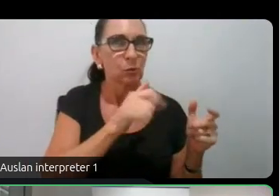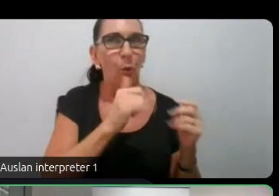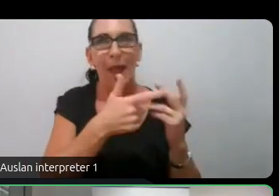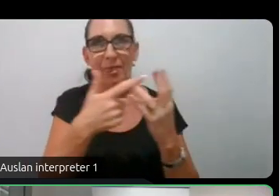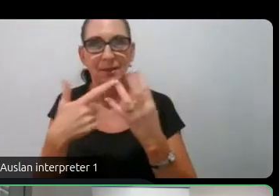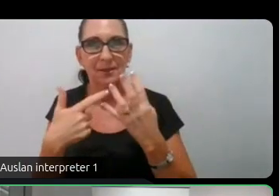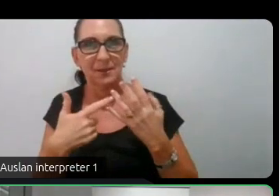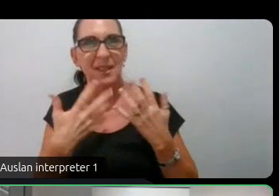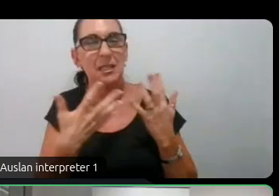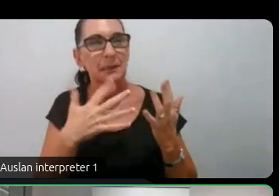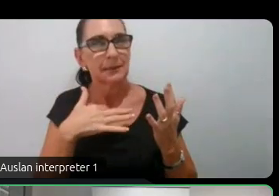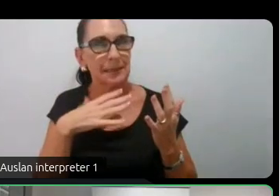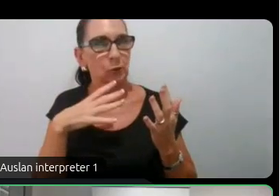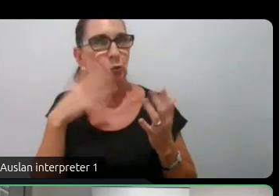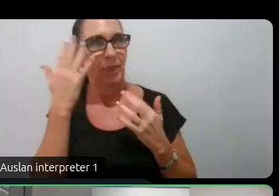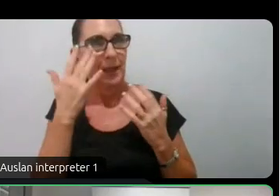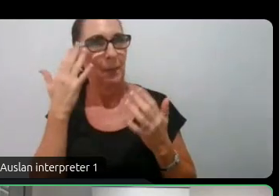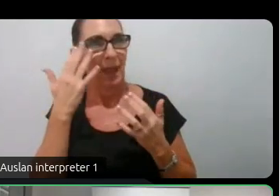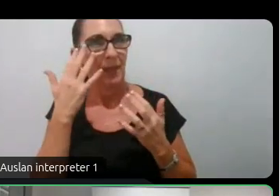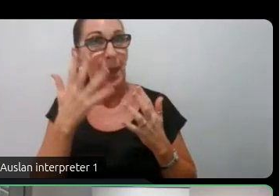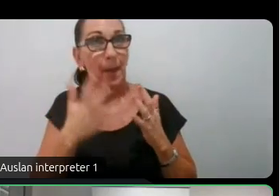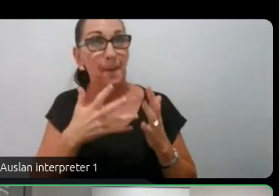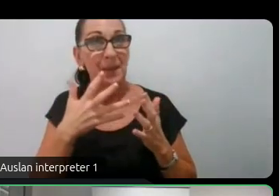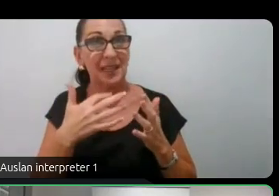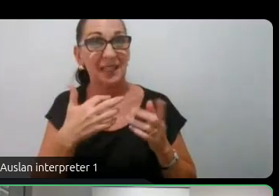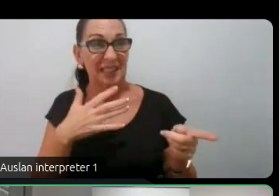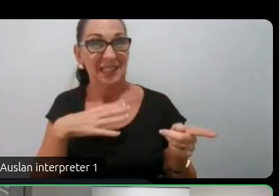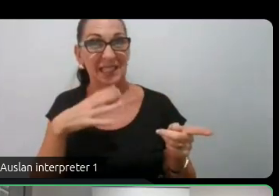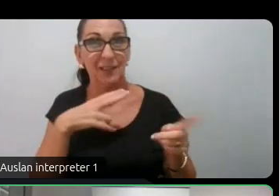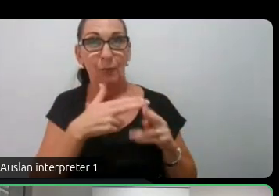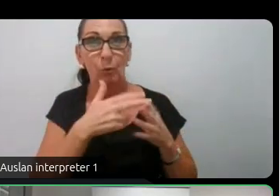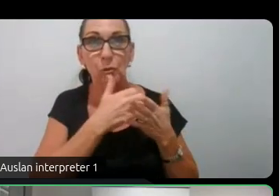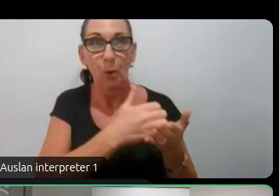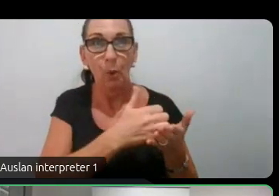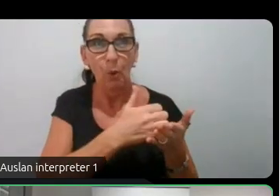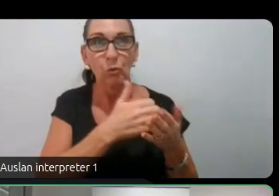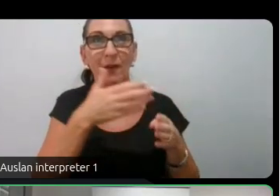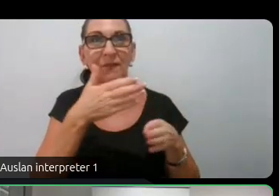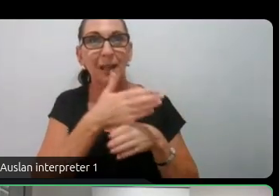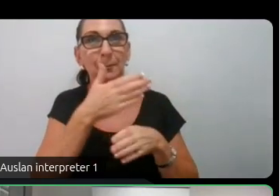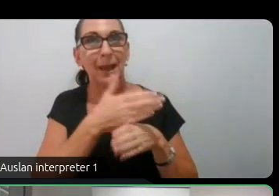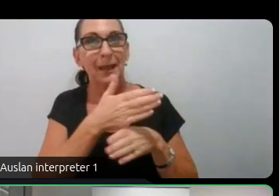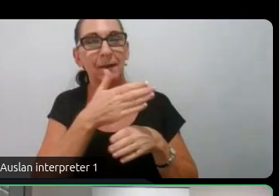look at how is the needs for supports or the um functional capacity issues how is that impacting